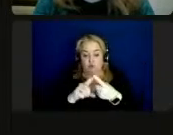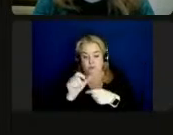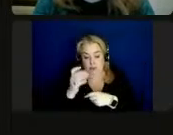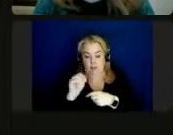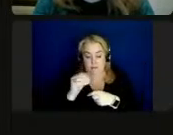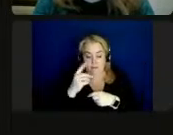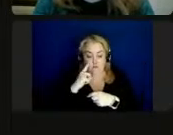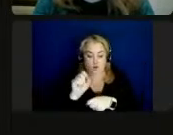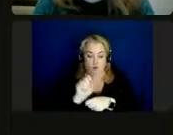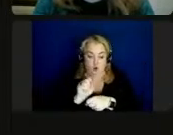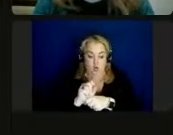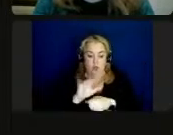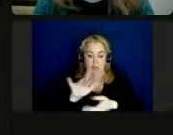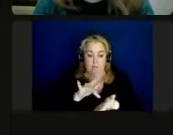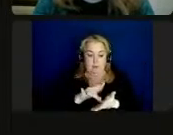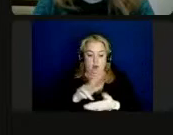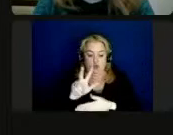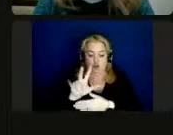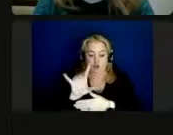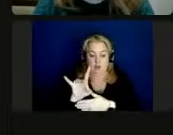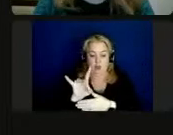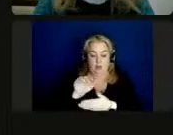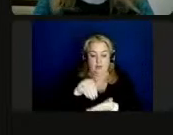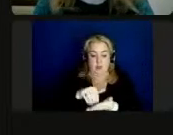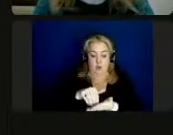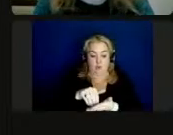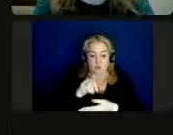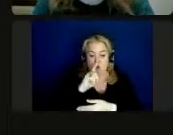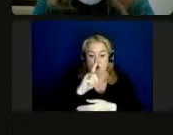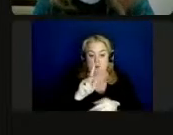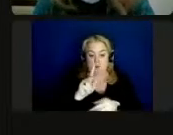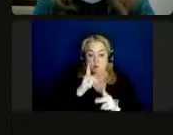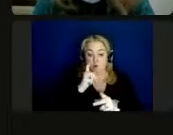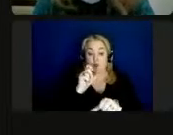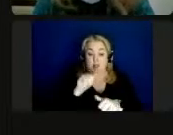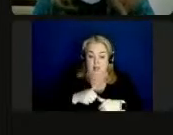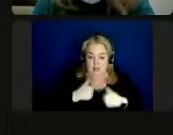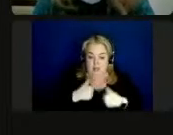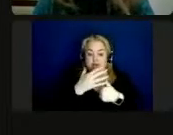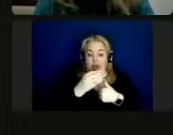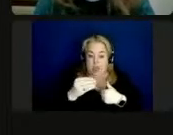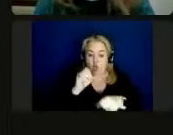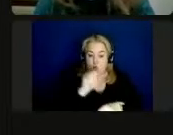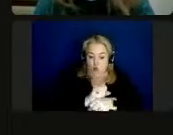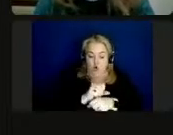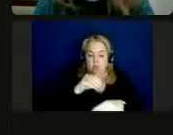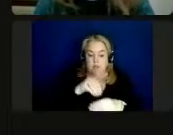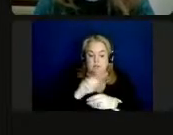NO THEY LIVE OUTSIDE.